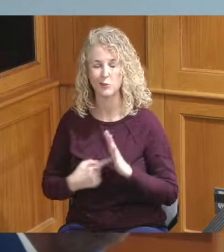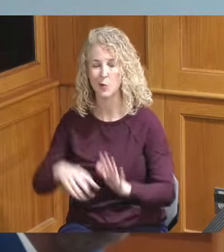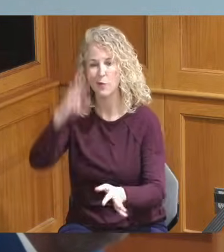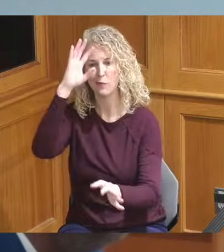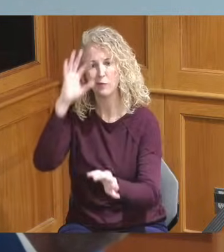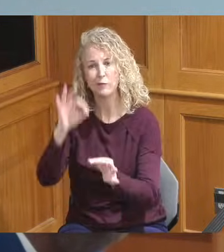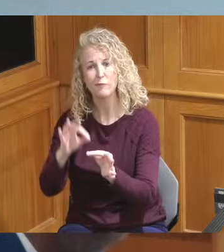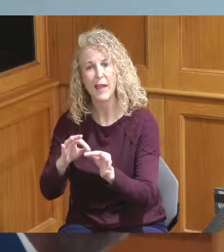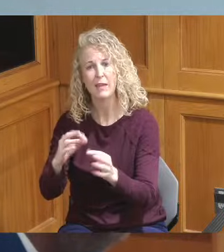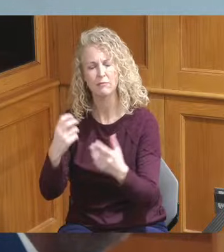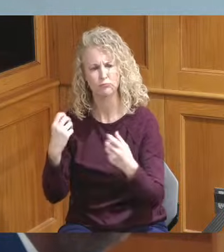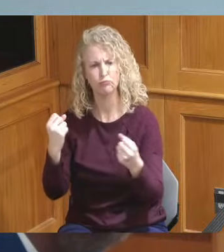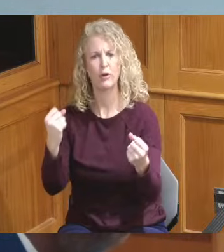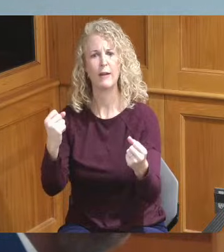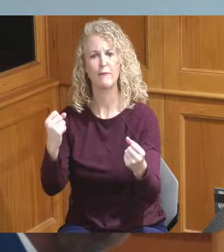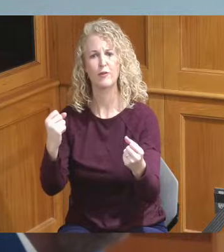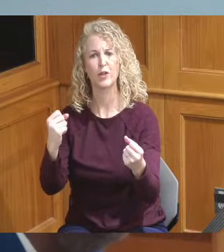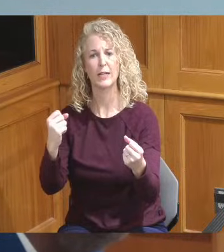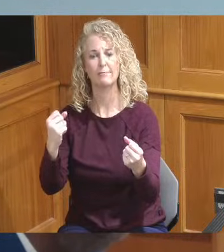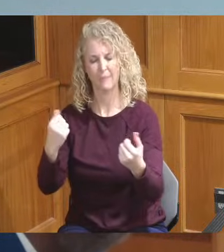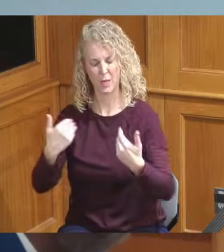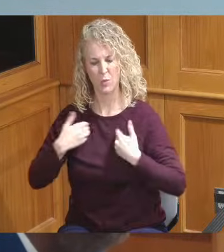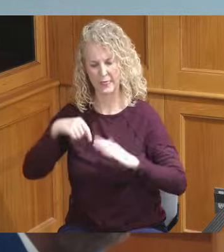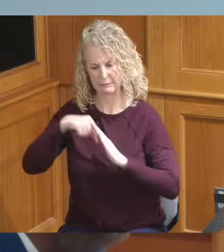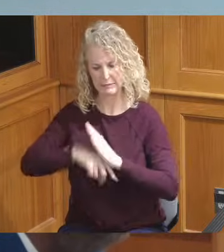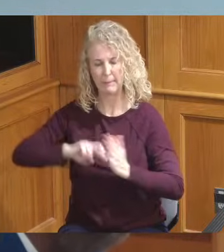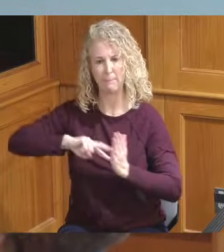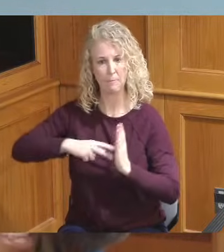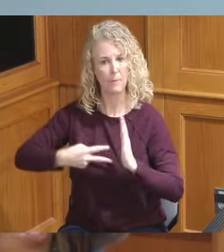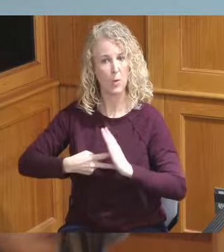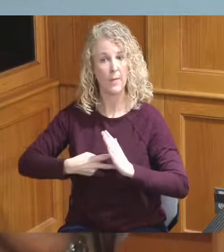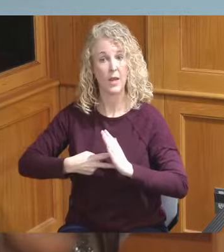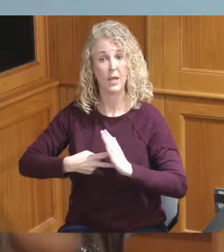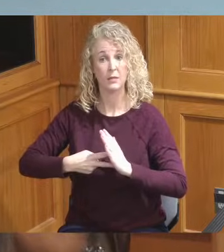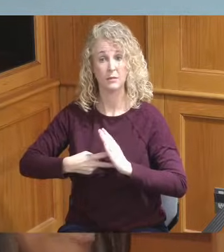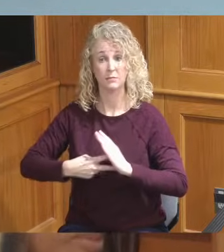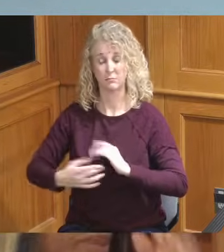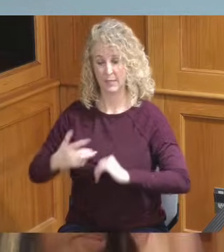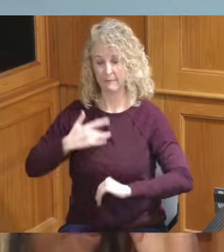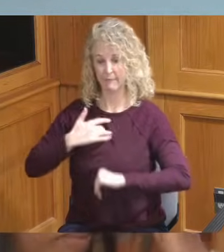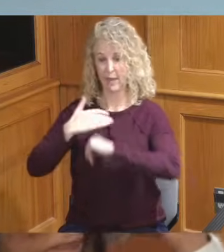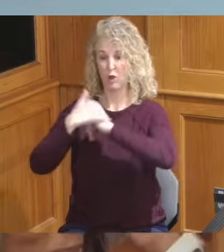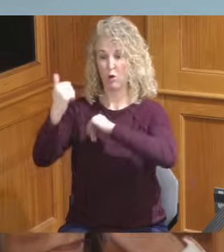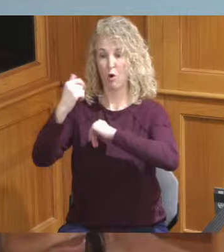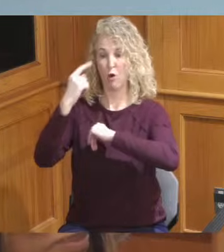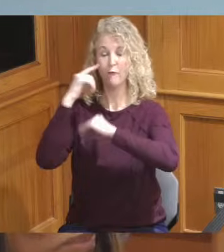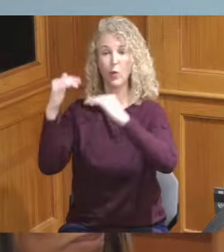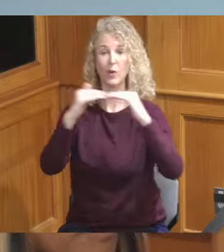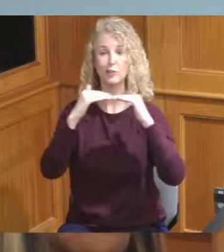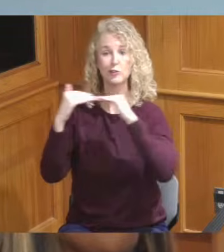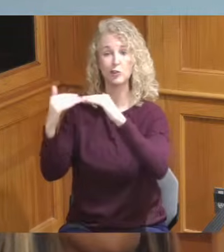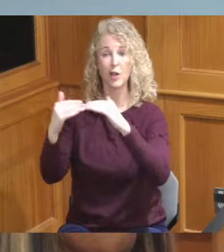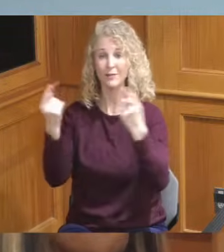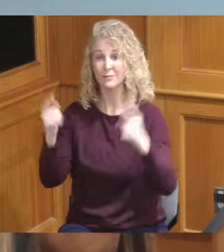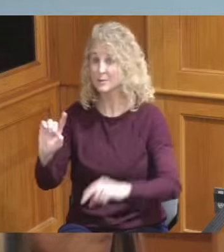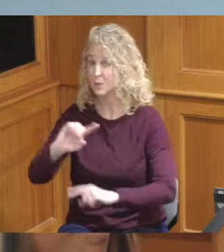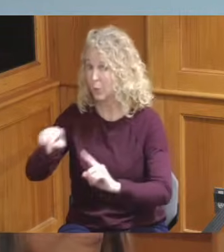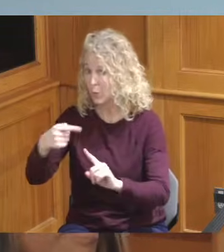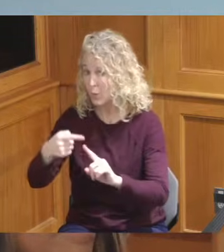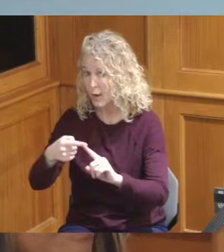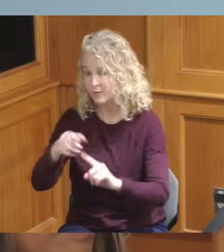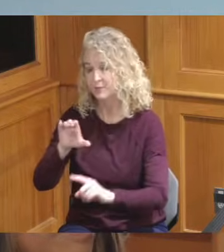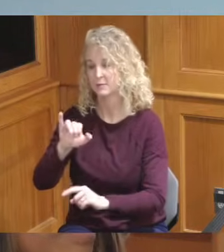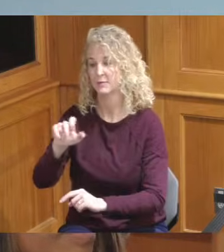bravery, and purpose, courageously answering the call to justice during the civil rights movement.